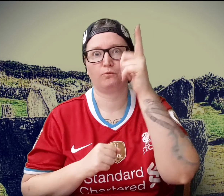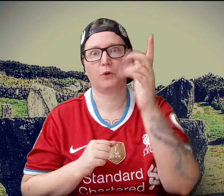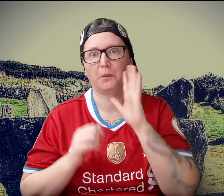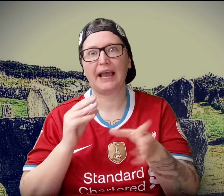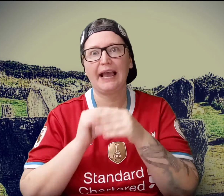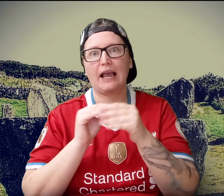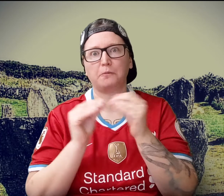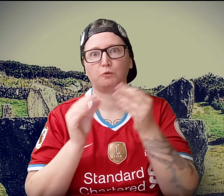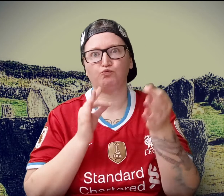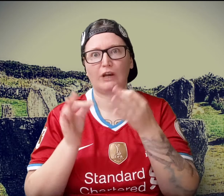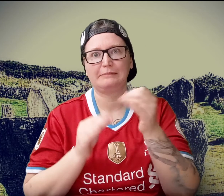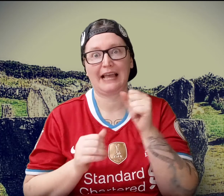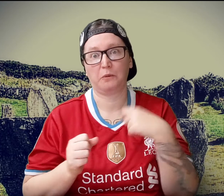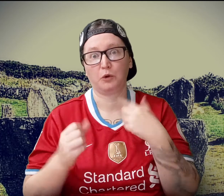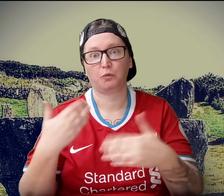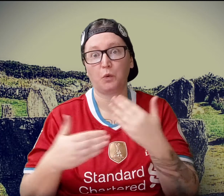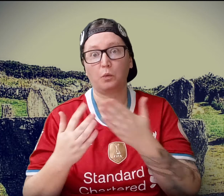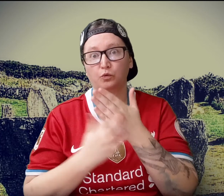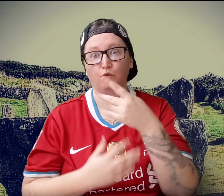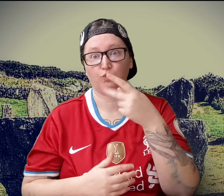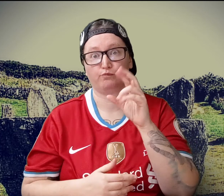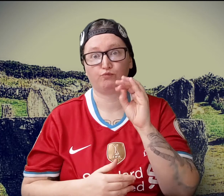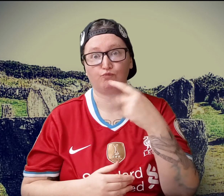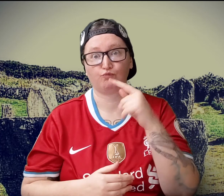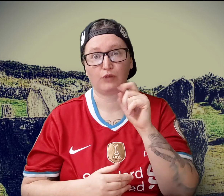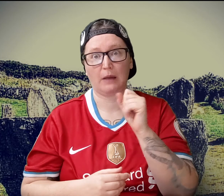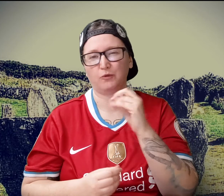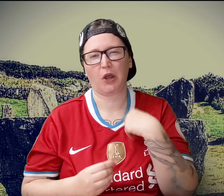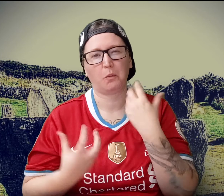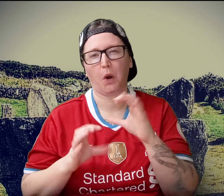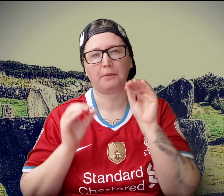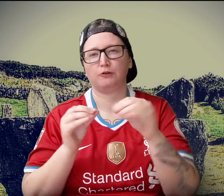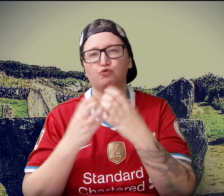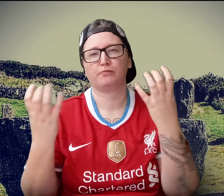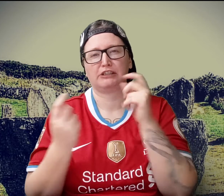some more open space to add in more descriptions as we go through with the prompts I don't want